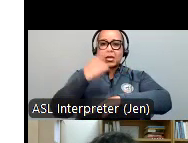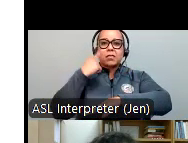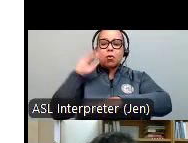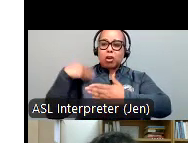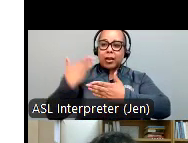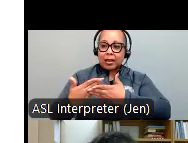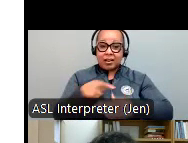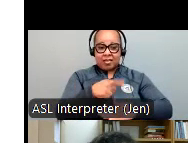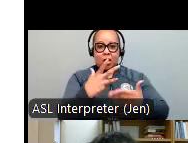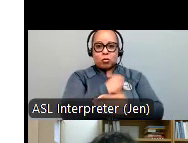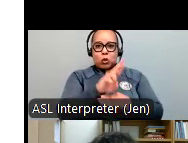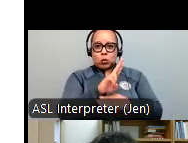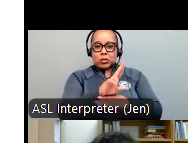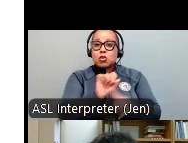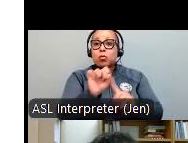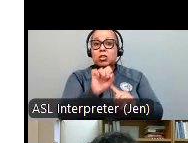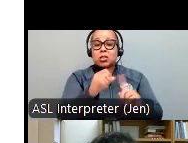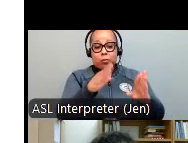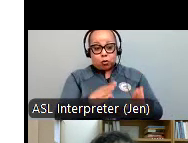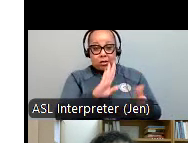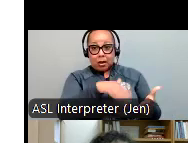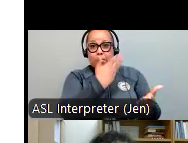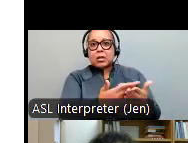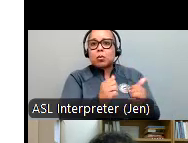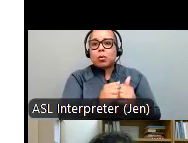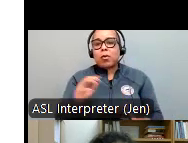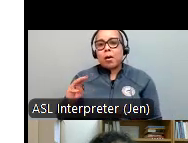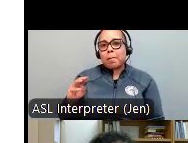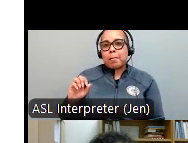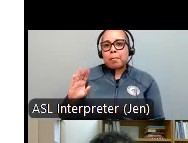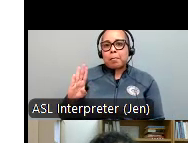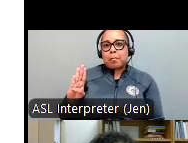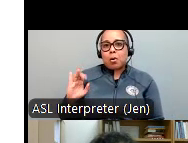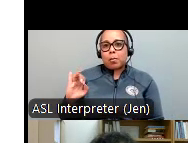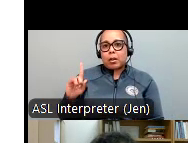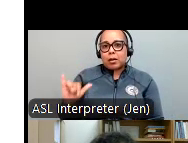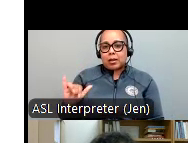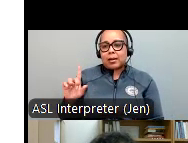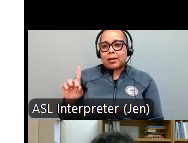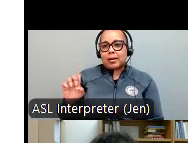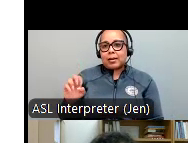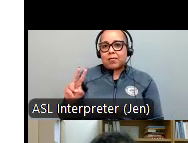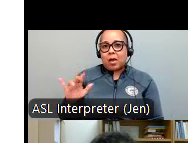used in situations where someone comes in with a mobility device, so you are able to better assist